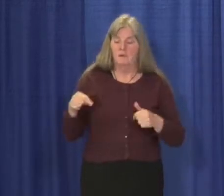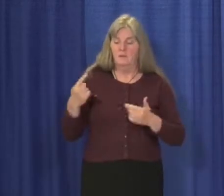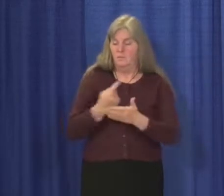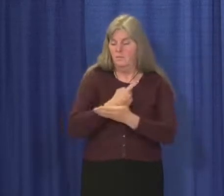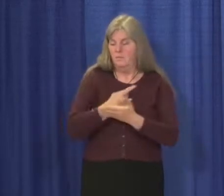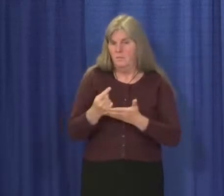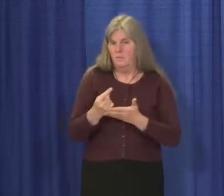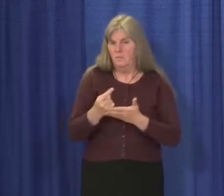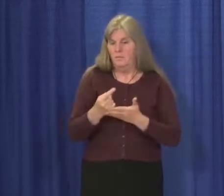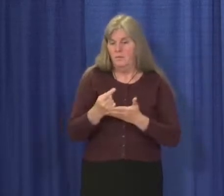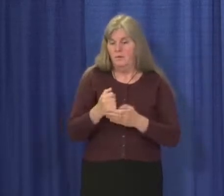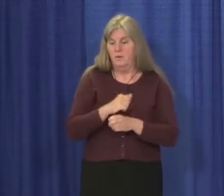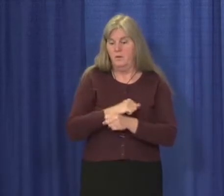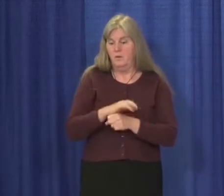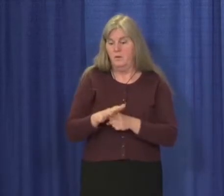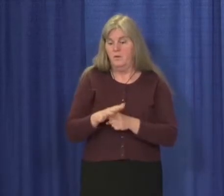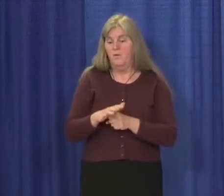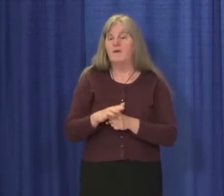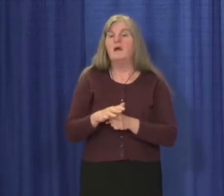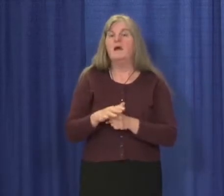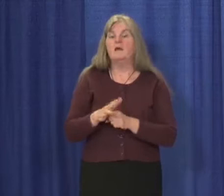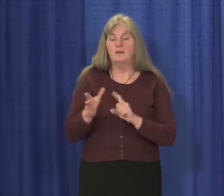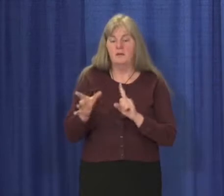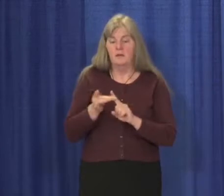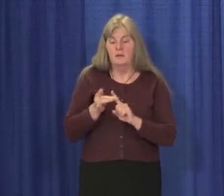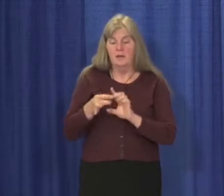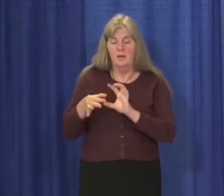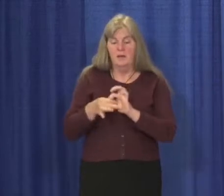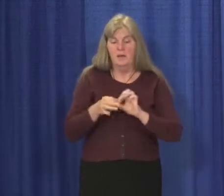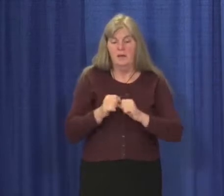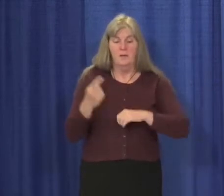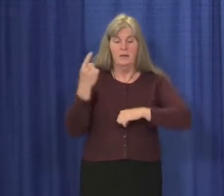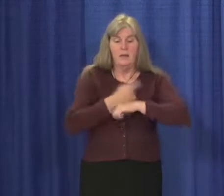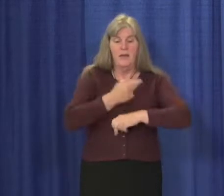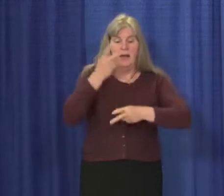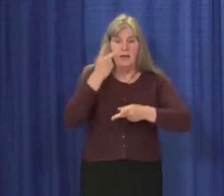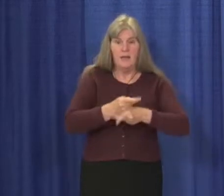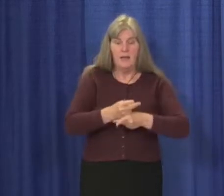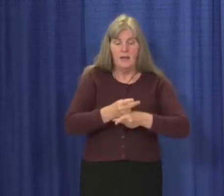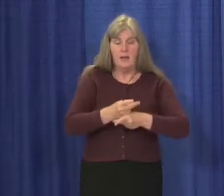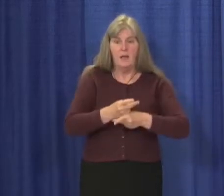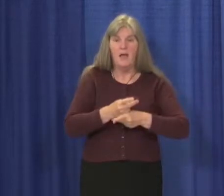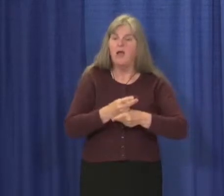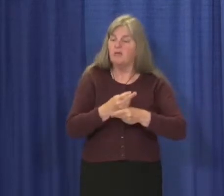happy to report the cases associated with daycares are under control and most cases